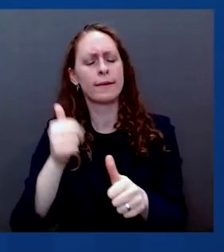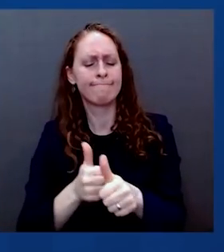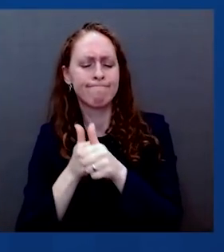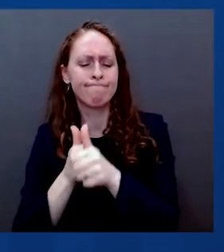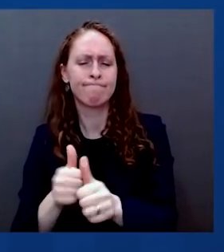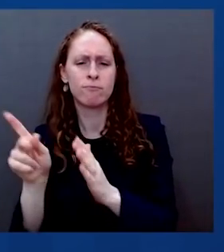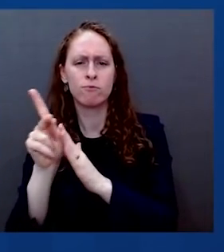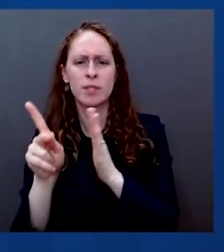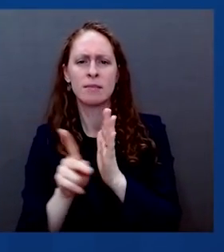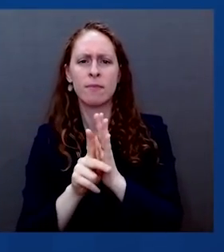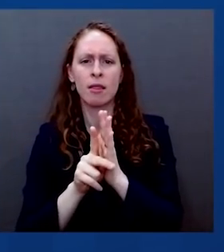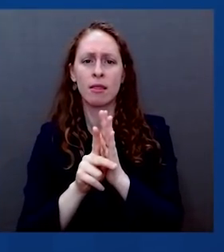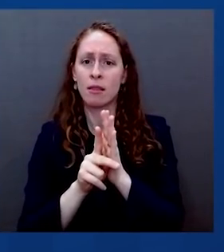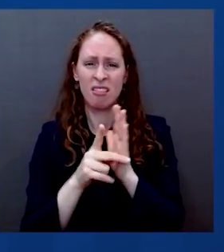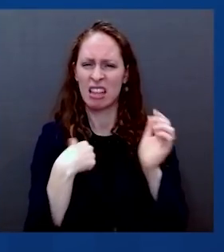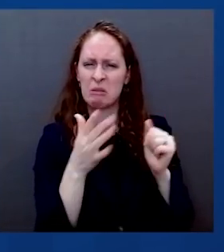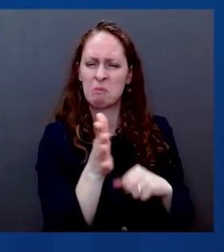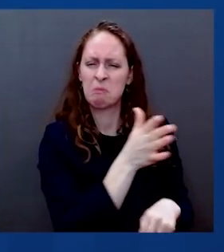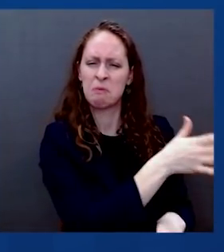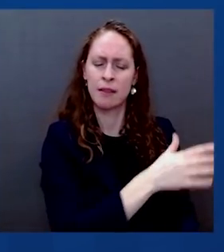and seeking to steal the 2020 election from the people.